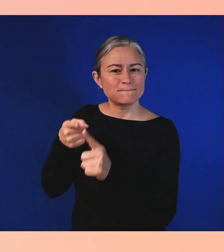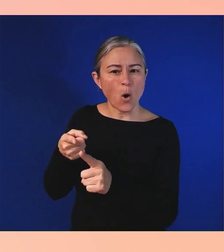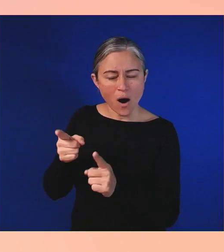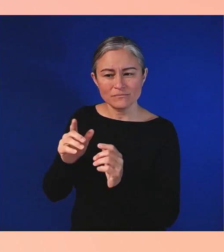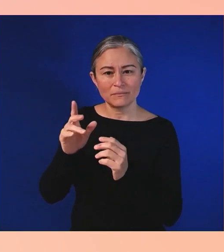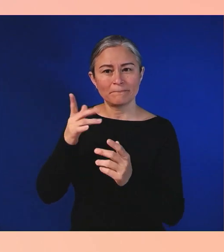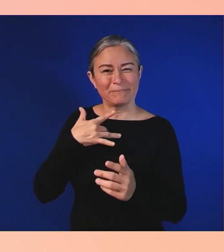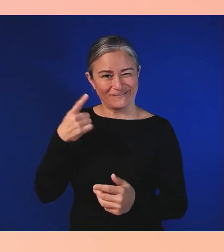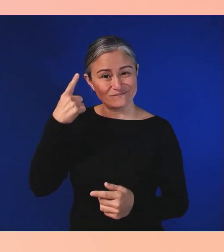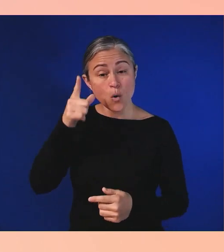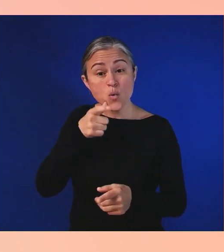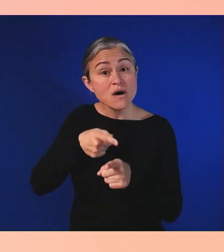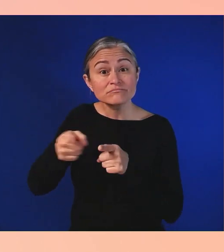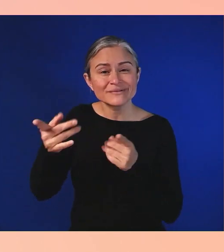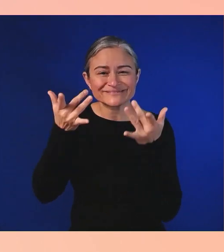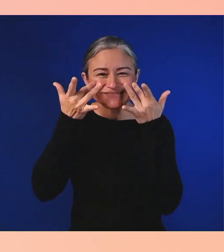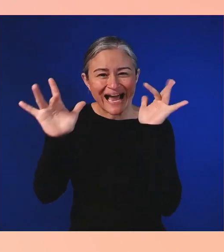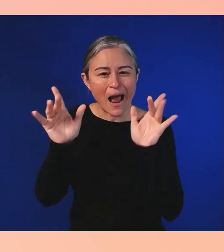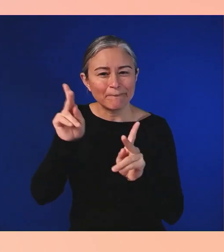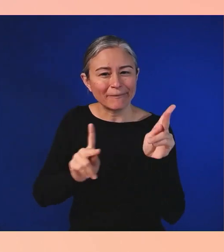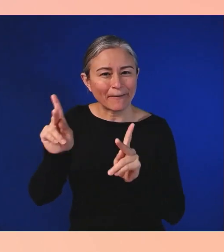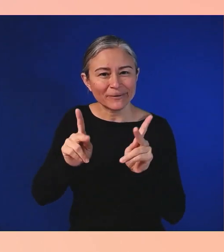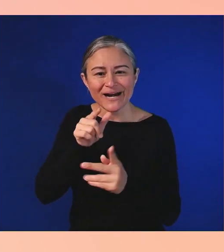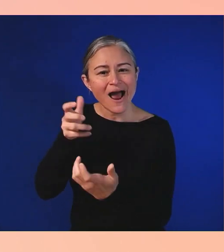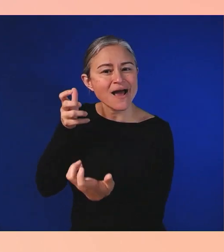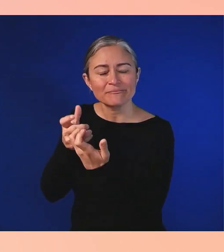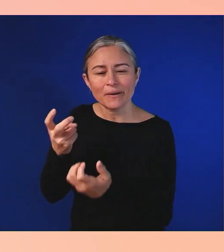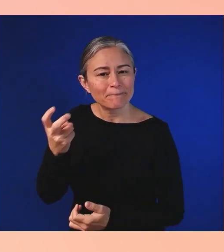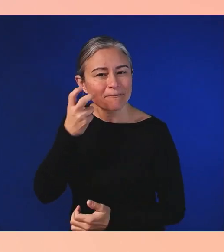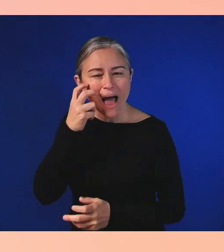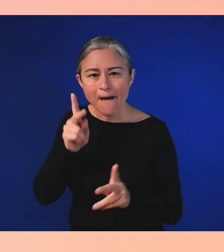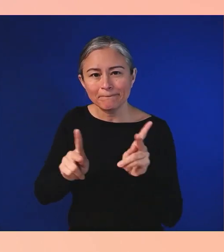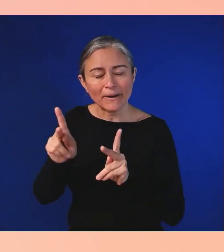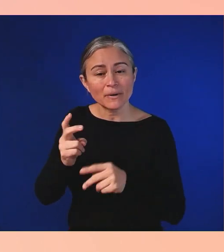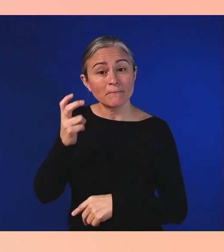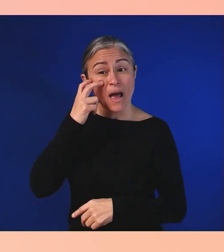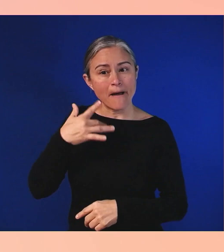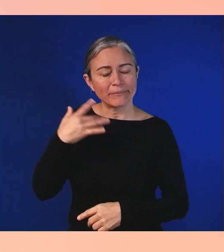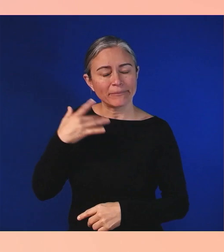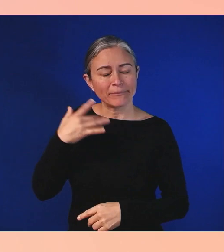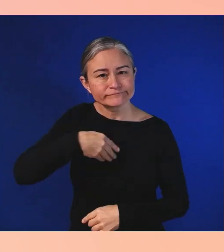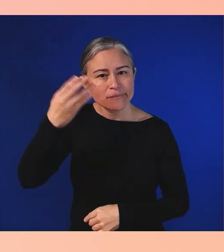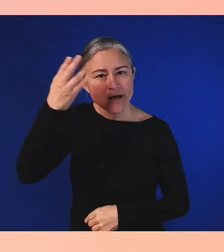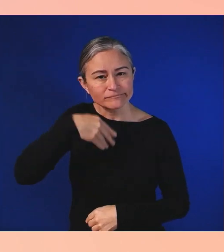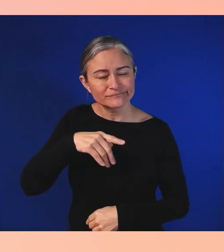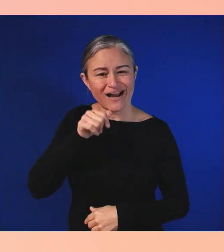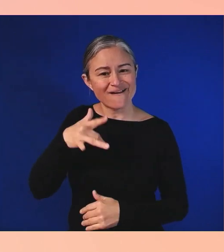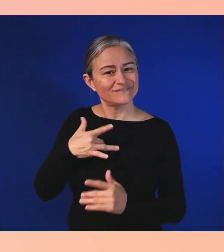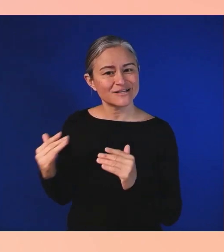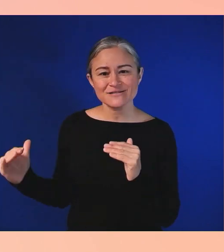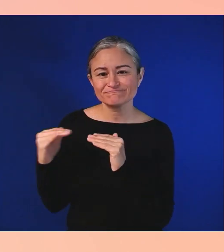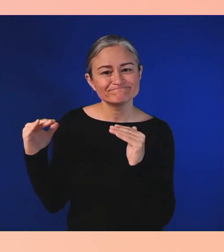With feedback from Roberto and some of our 200,000 visually impaired customers, we've developed an audio language to adapt